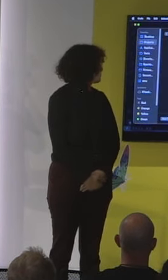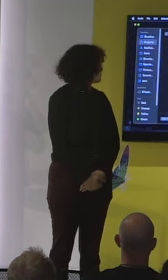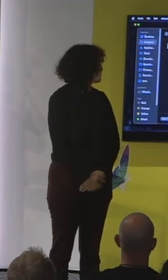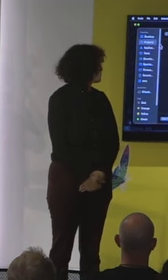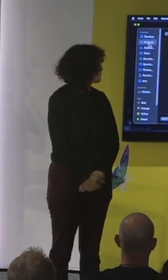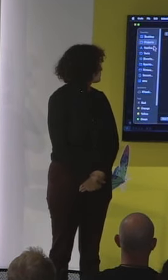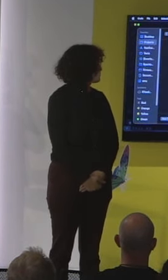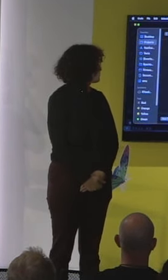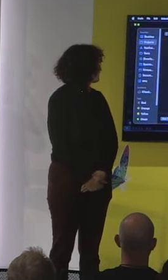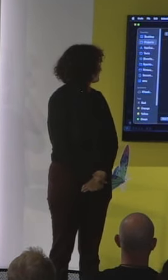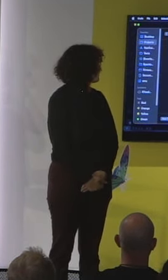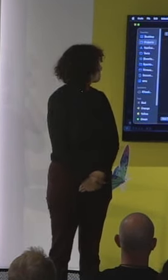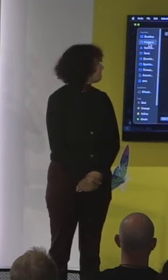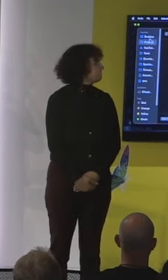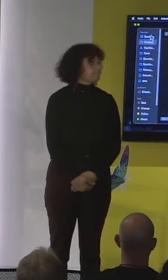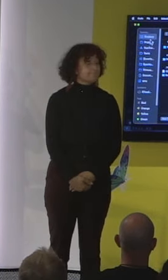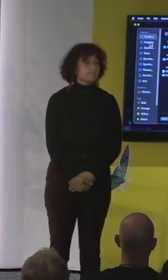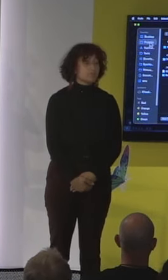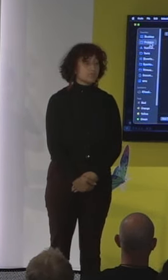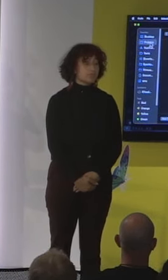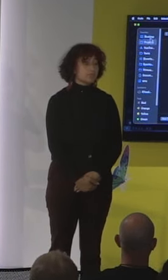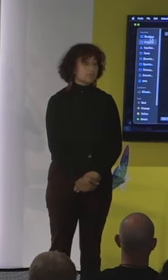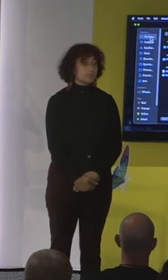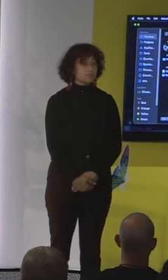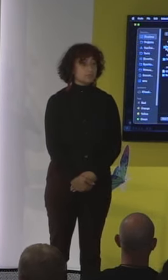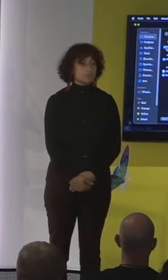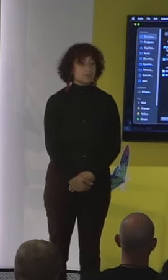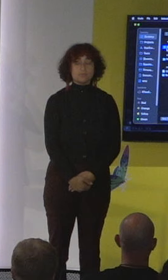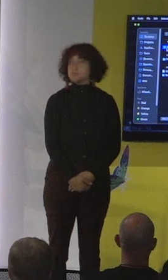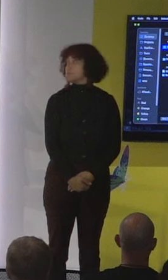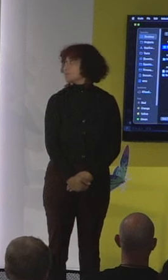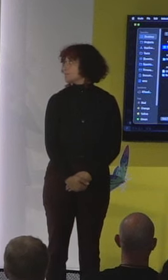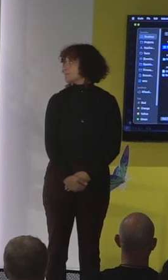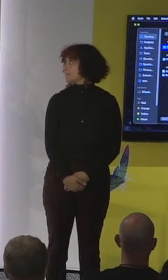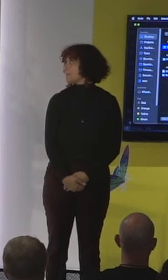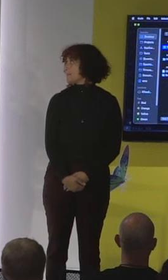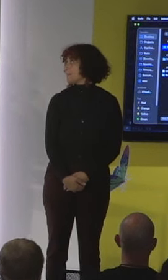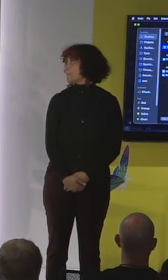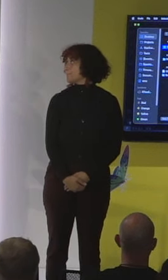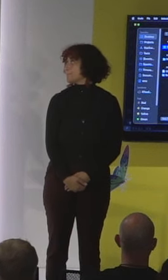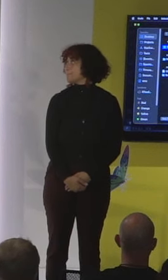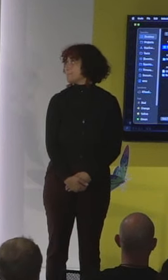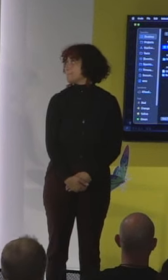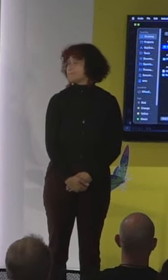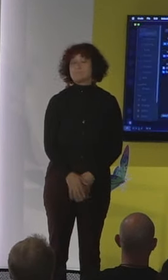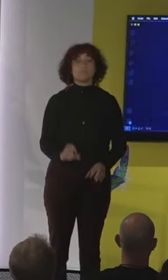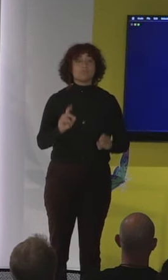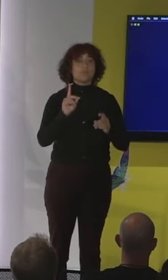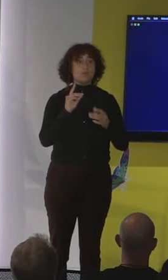Let's go to, oh, it's on my desktop. Okay, that's fine. So, let's go to panda creator.